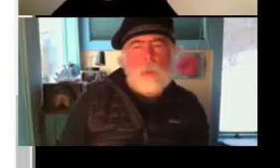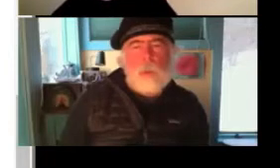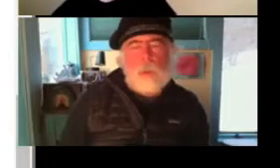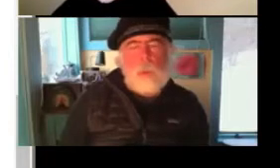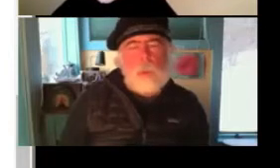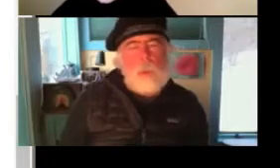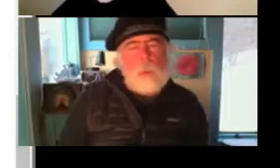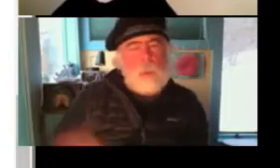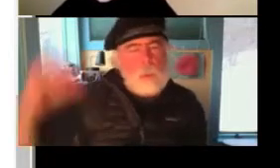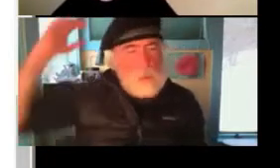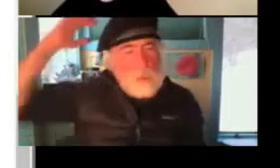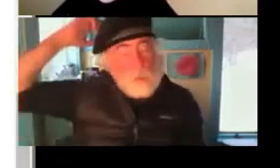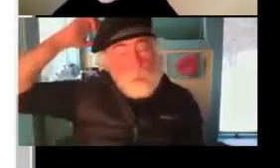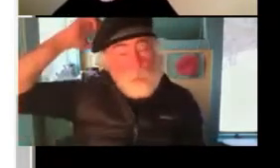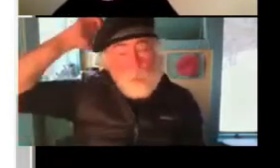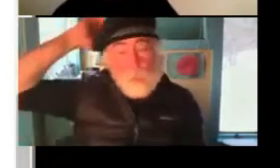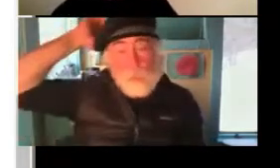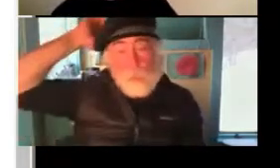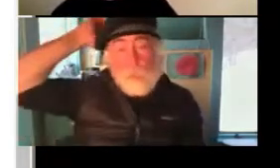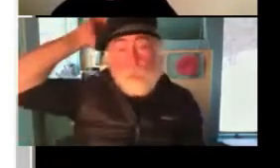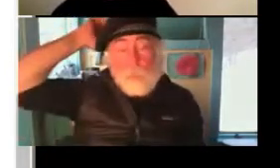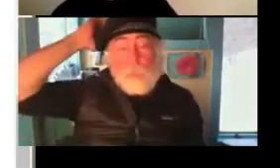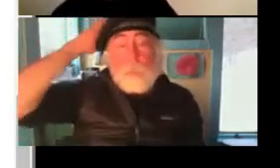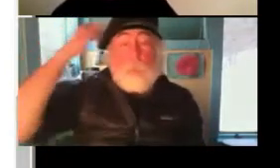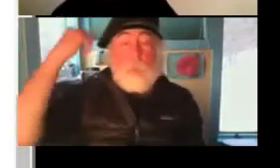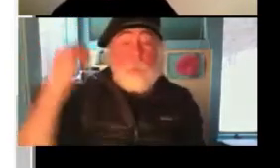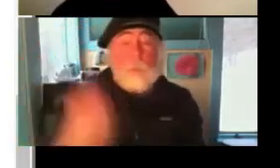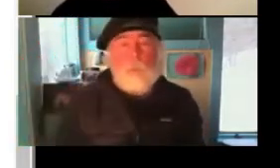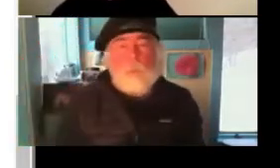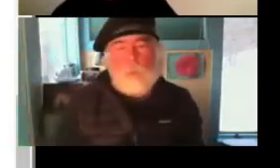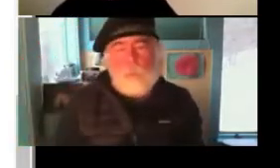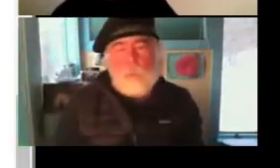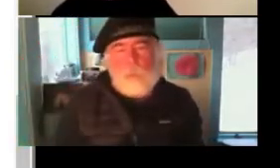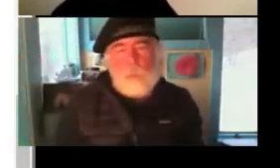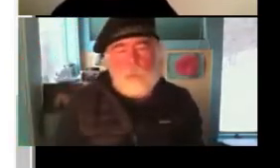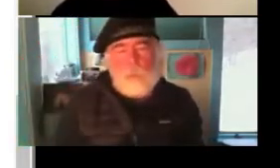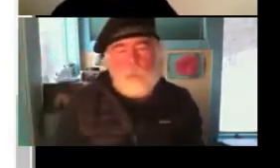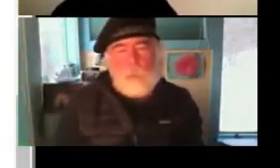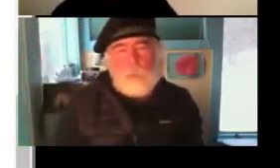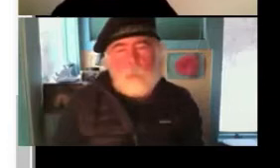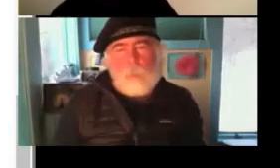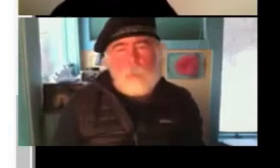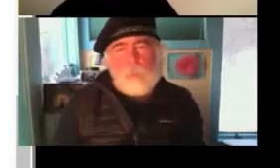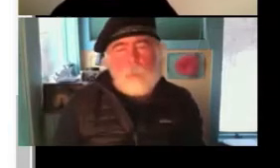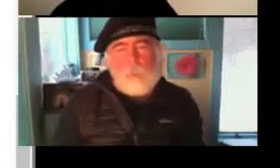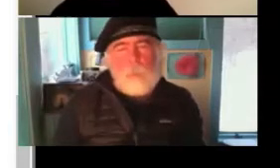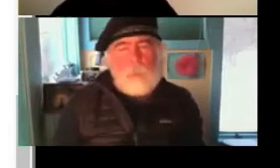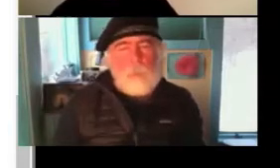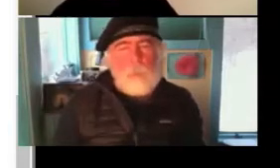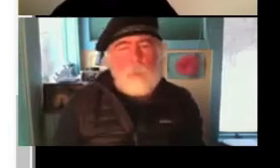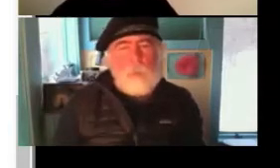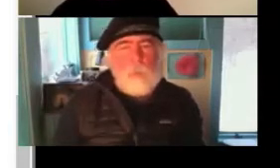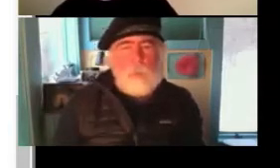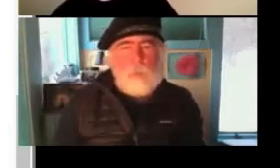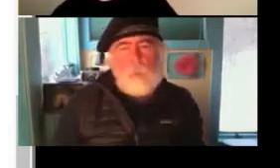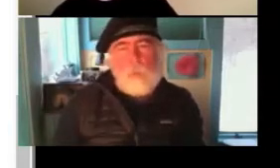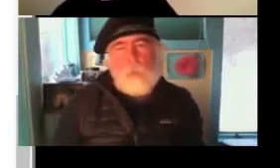your total income should also be 7,500. If you are working with other artists or assistance,